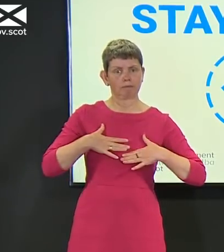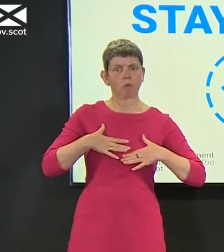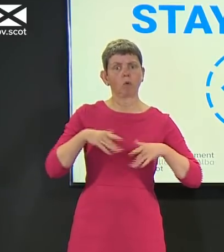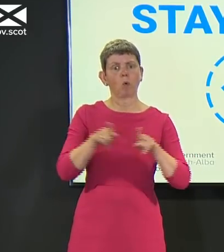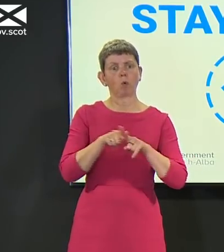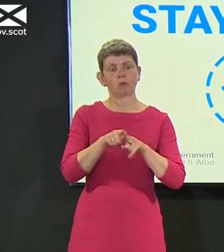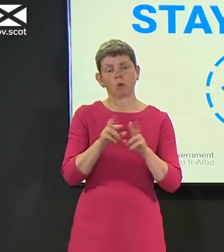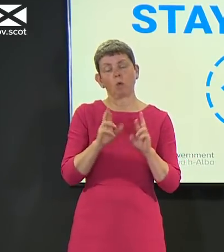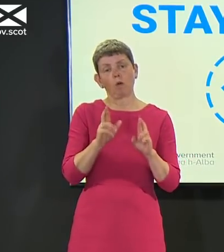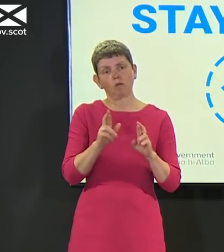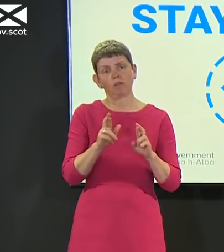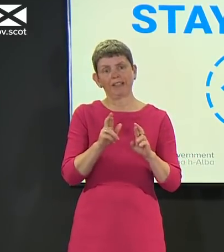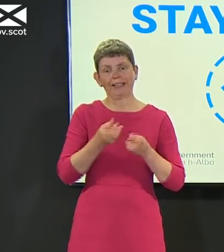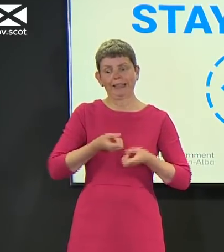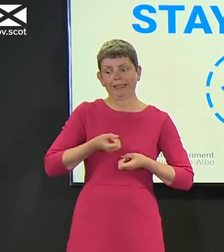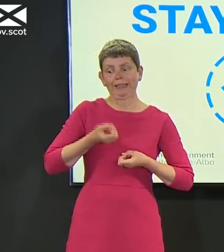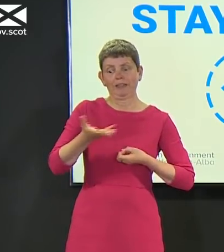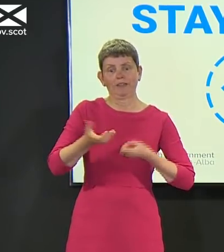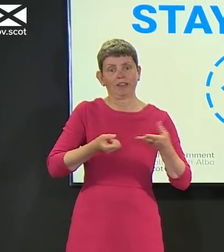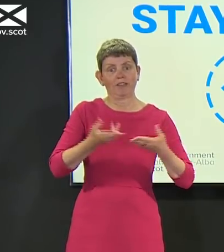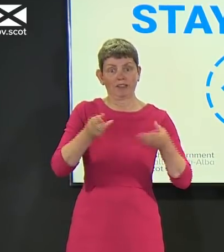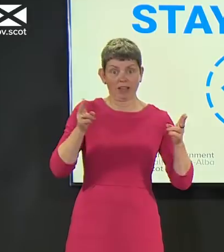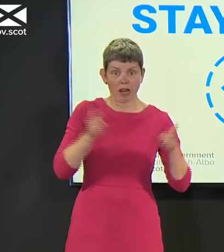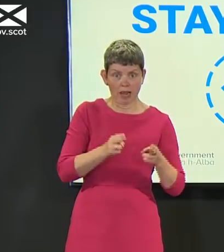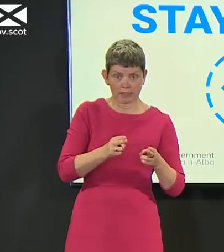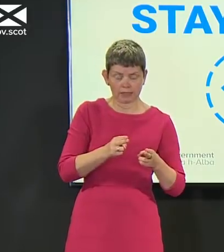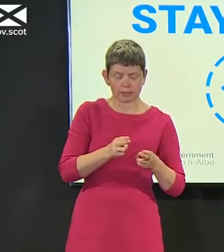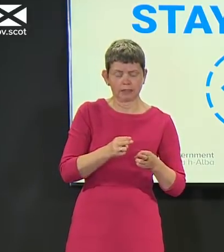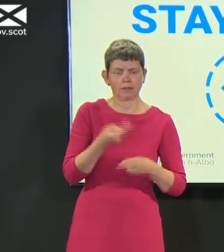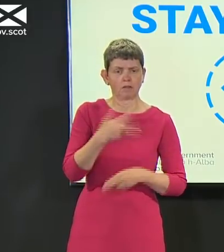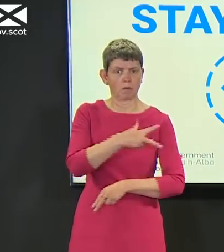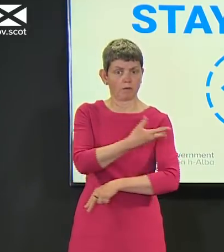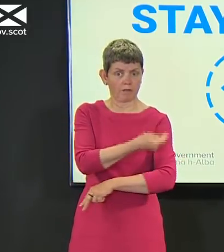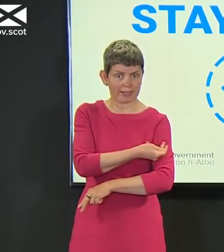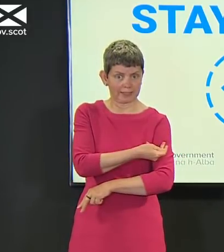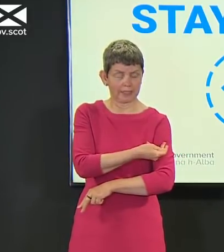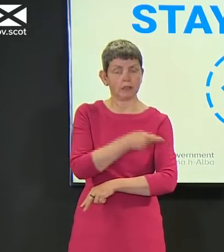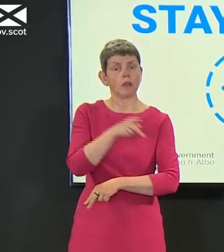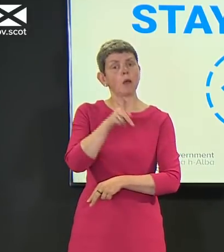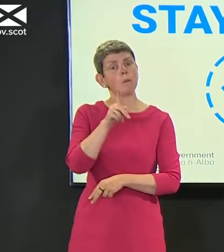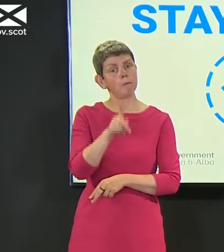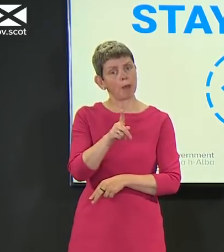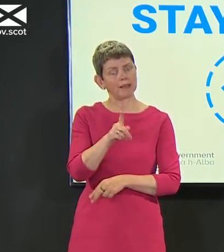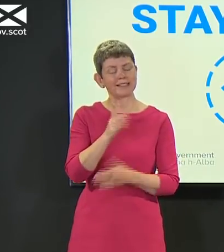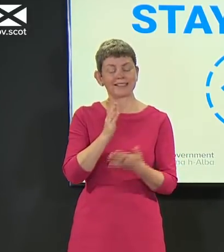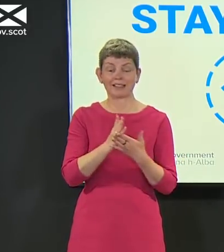getting ill and dying but there's no this is an infectious virus the only way really to stop